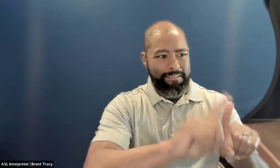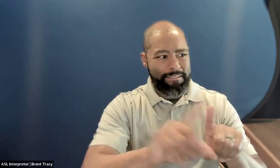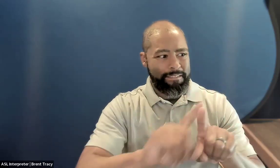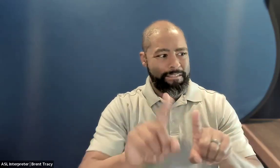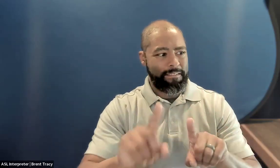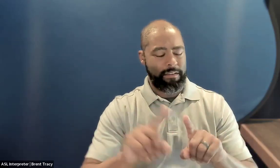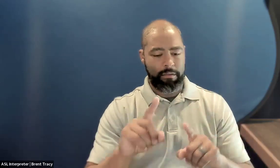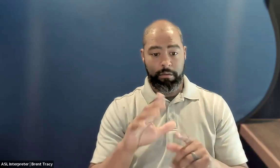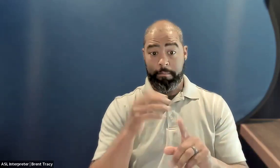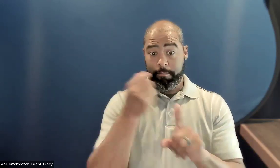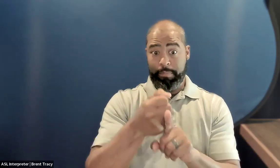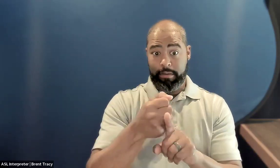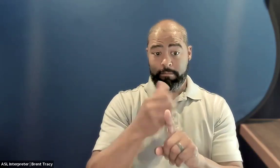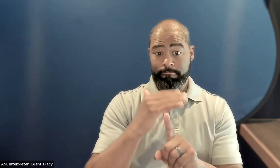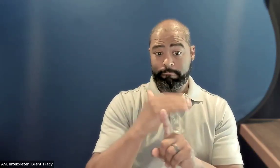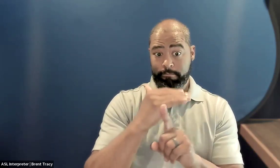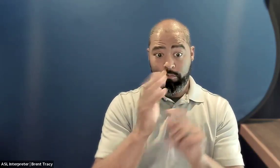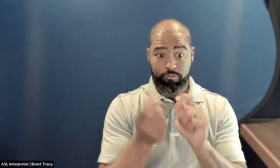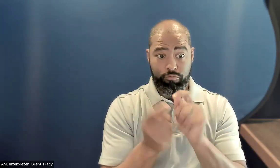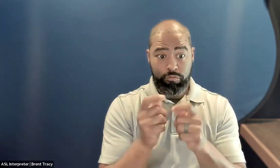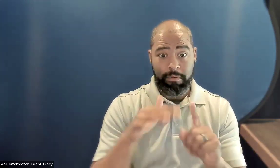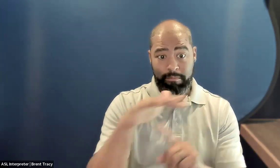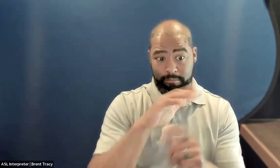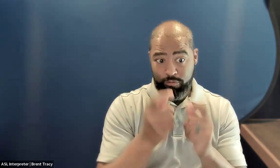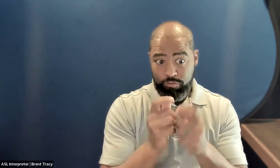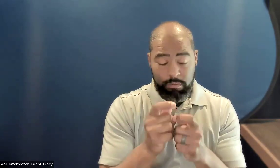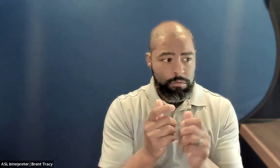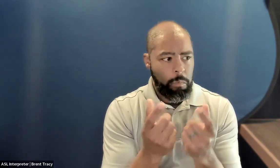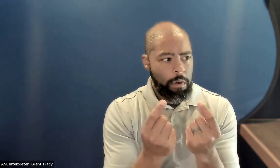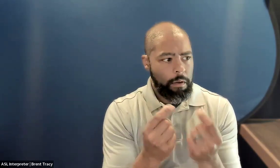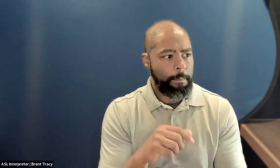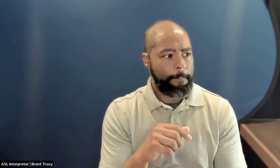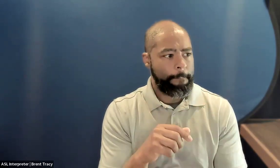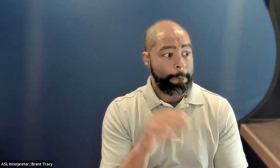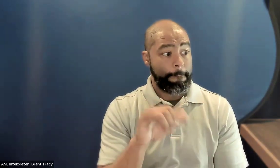a unified tool for planning and design that state agencies like